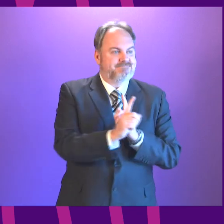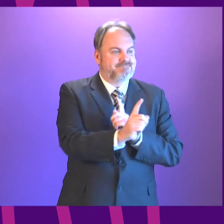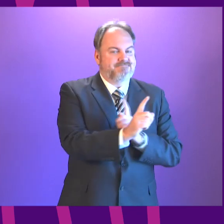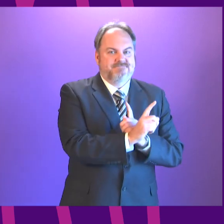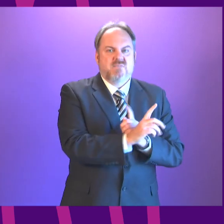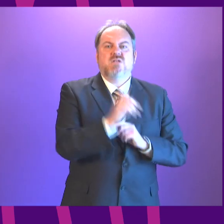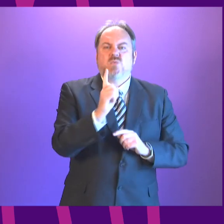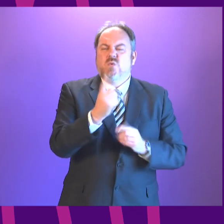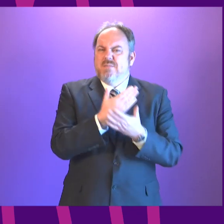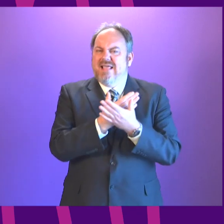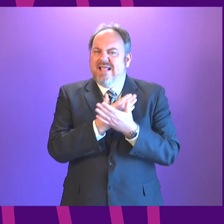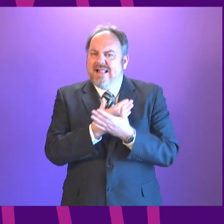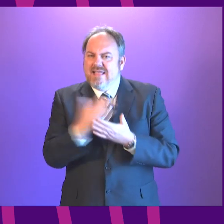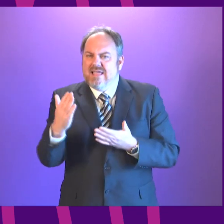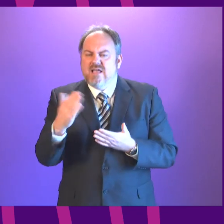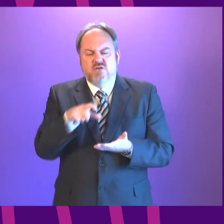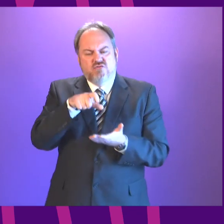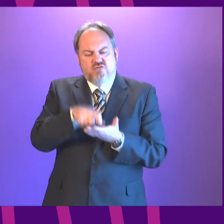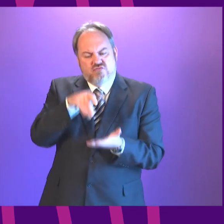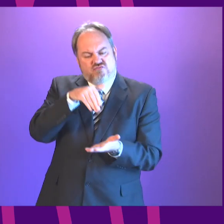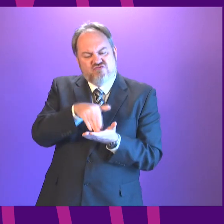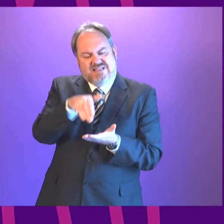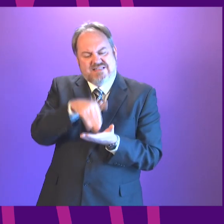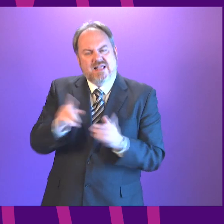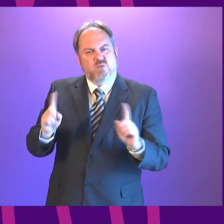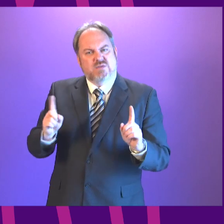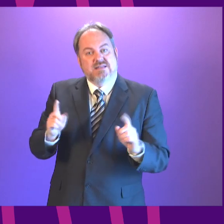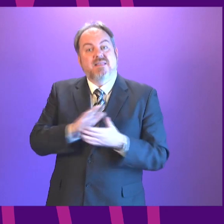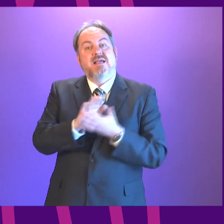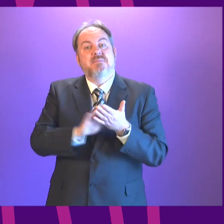narrowly than we have done recently. In short, that means that homeware stores and garden